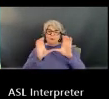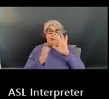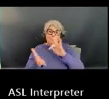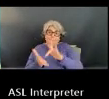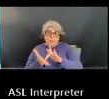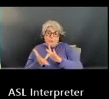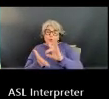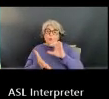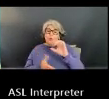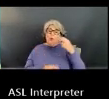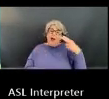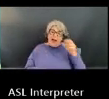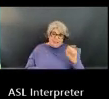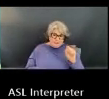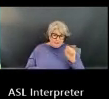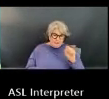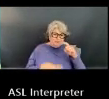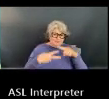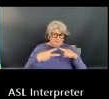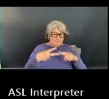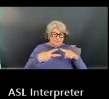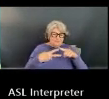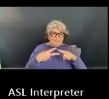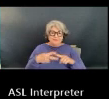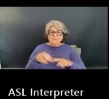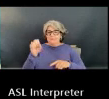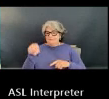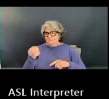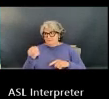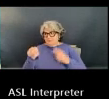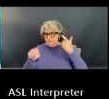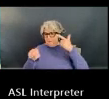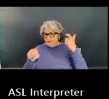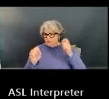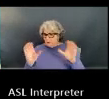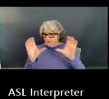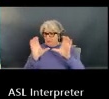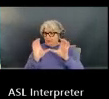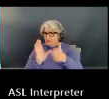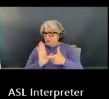school STEM teacher, Yes. Yeah, because the the certification requires that you